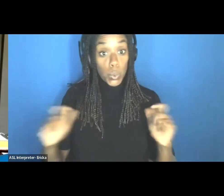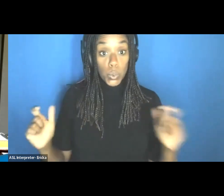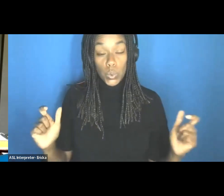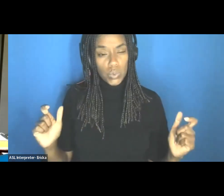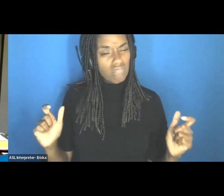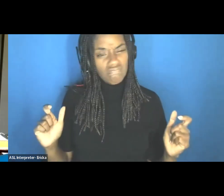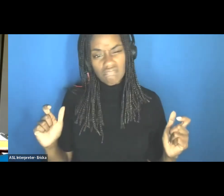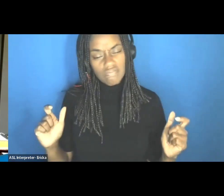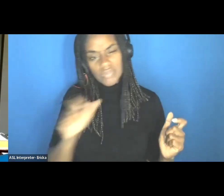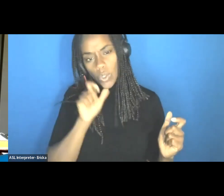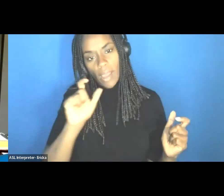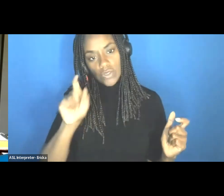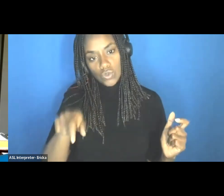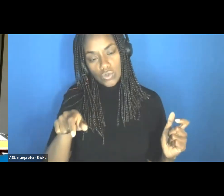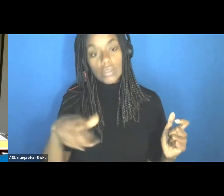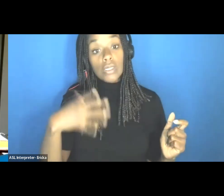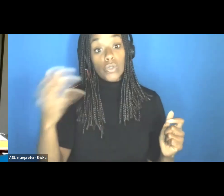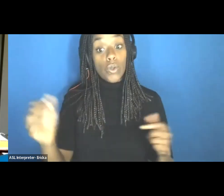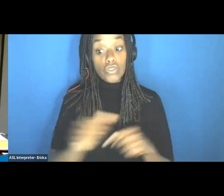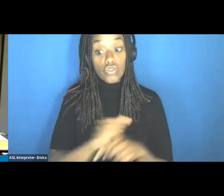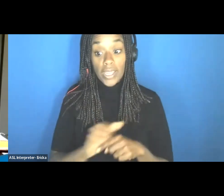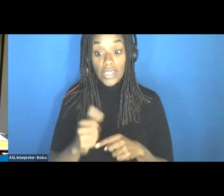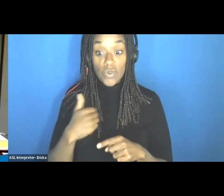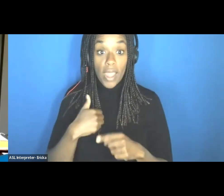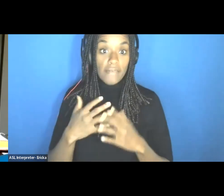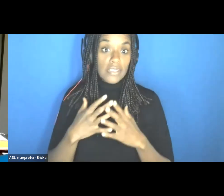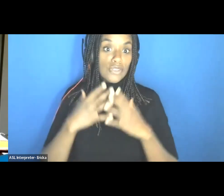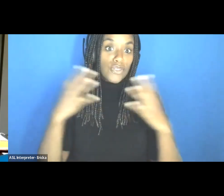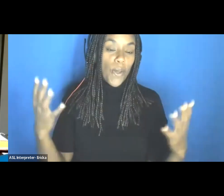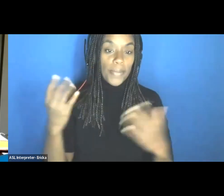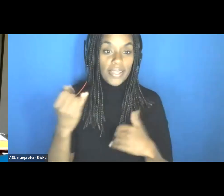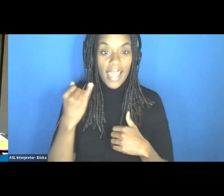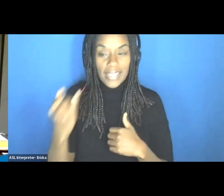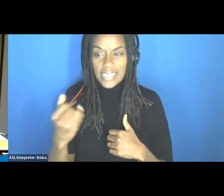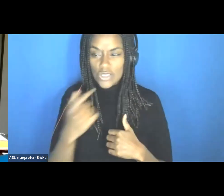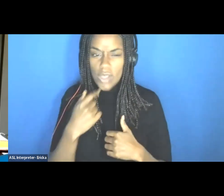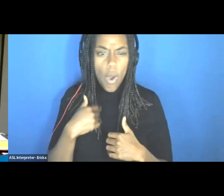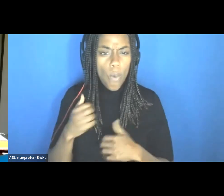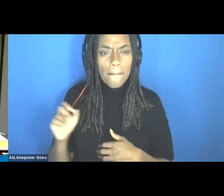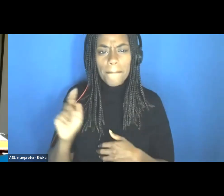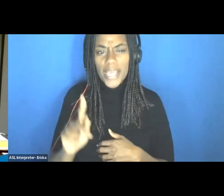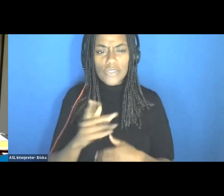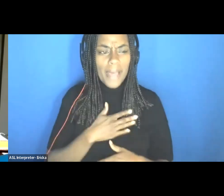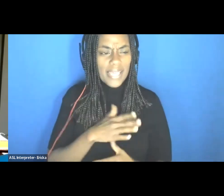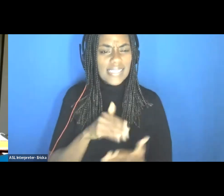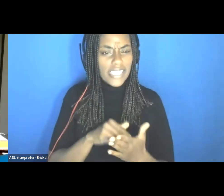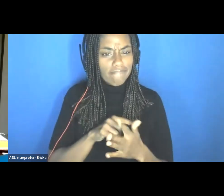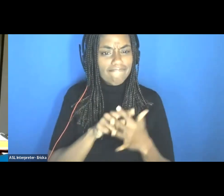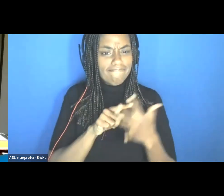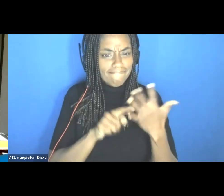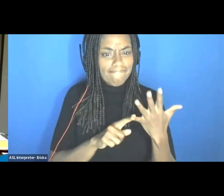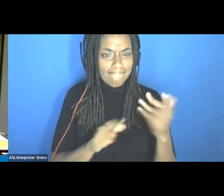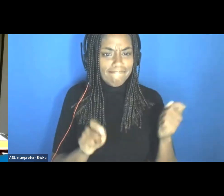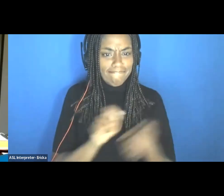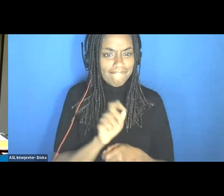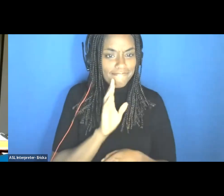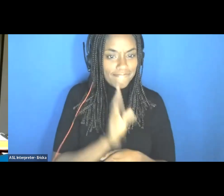So, those are some things that you can -- that you can put in and also, when you do -- don't try to start so large.